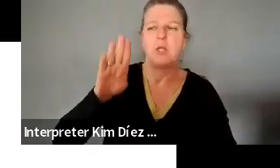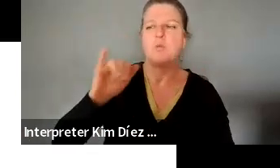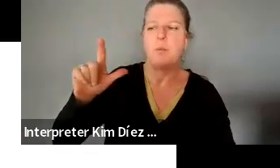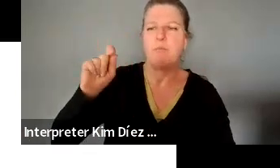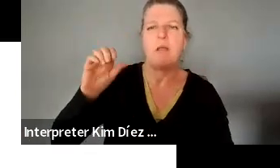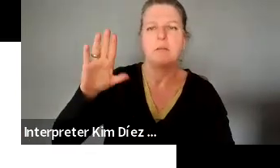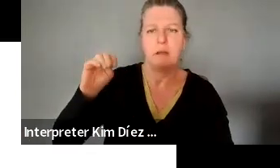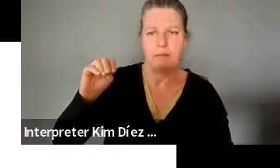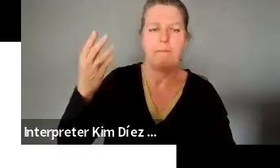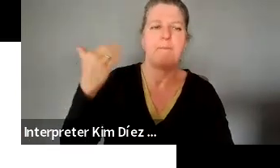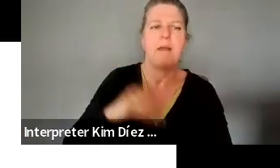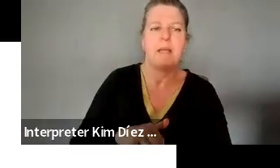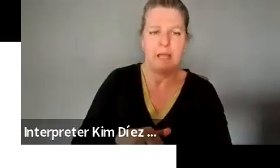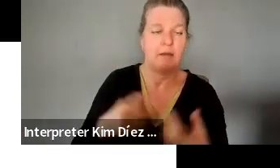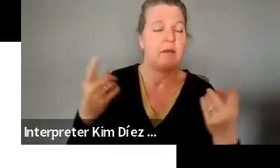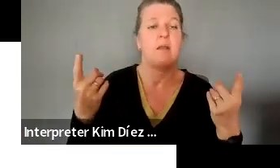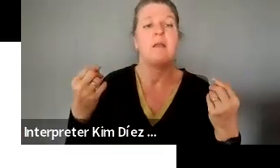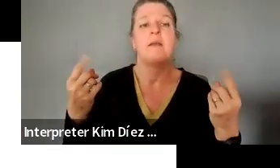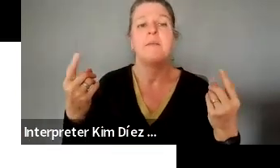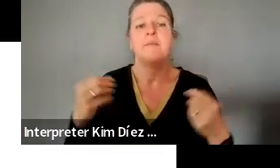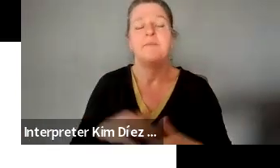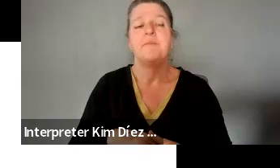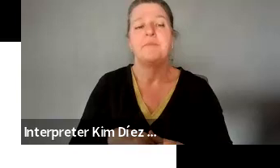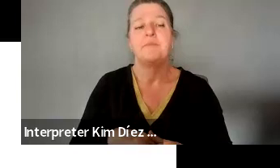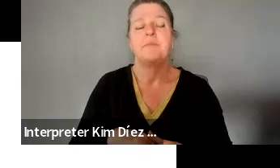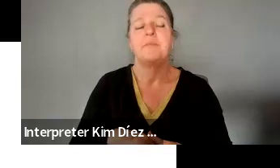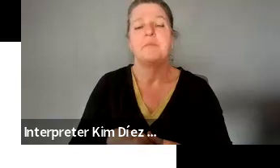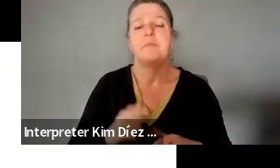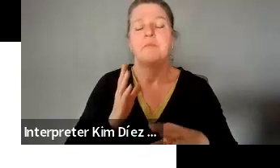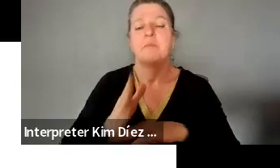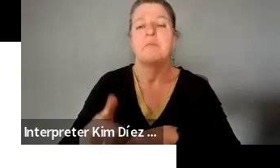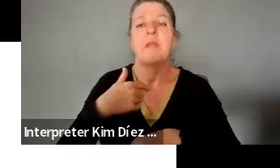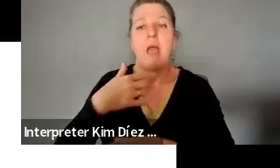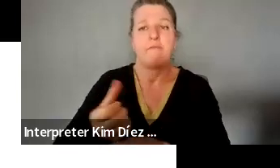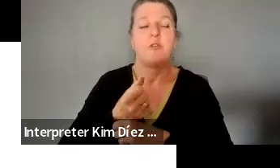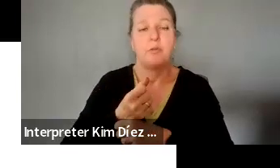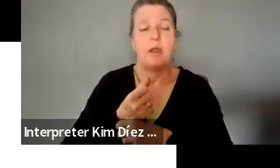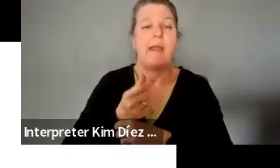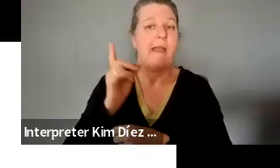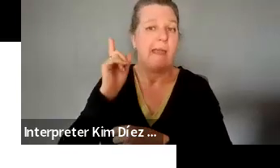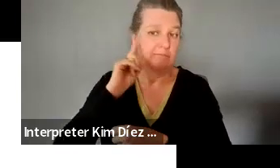And what I'll do is that once I get the word that you've completed everything,